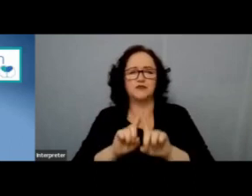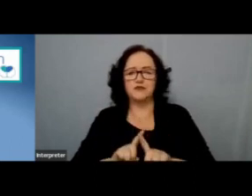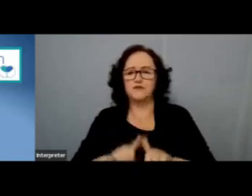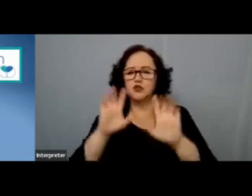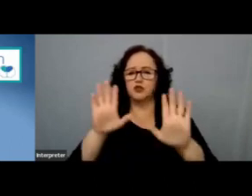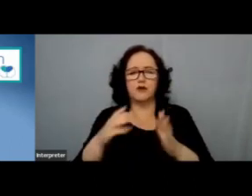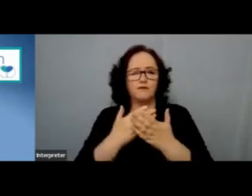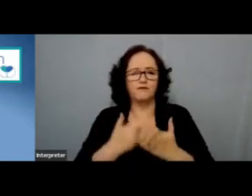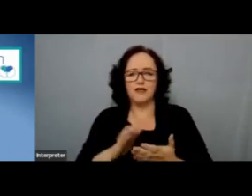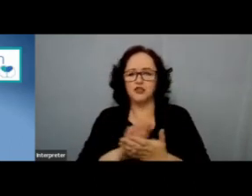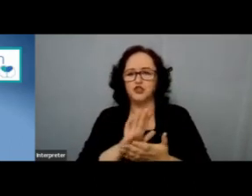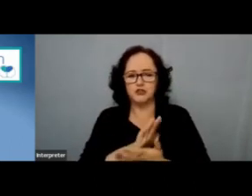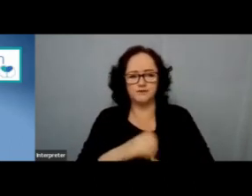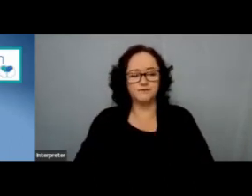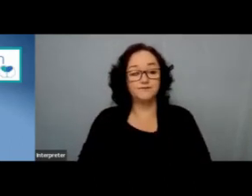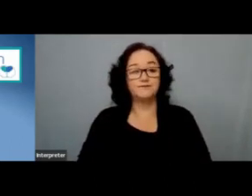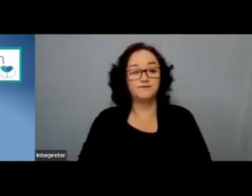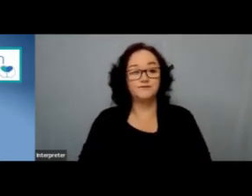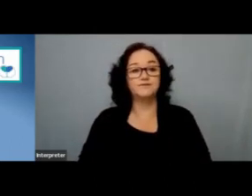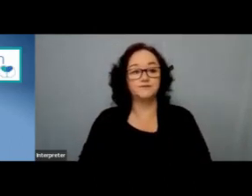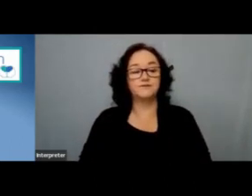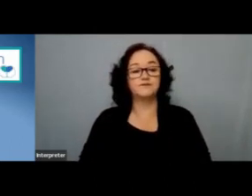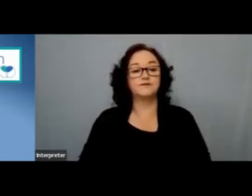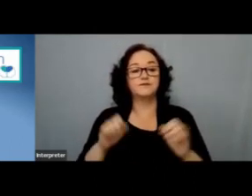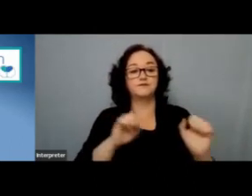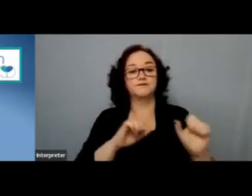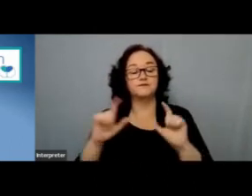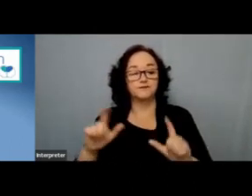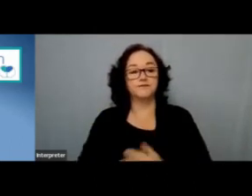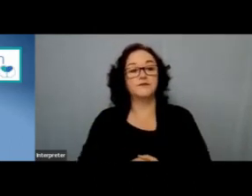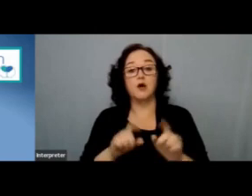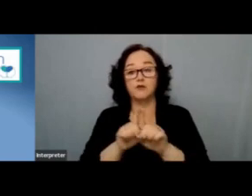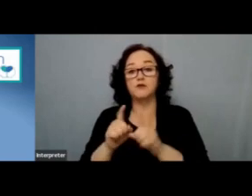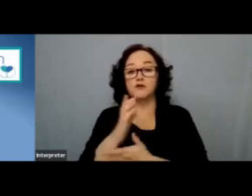slide. We also include some information on social media